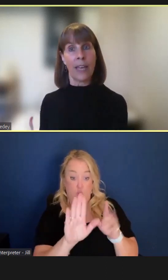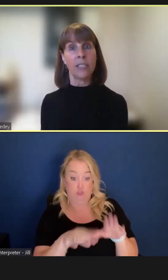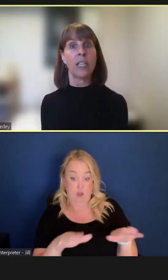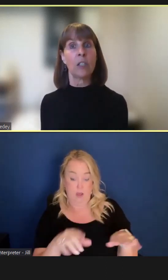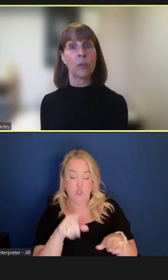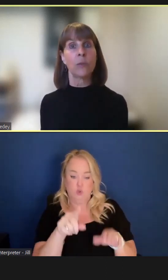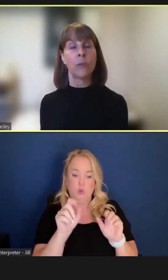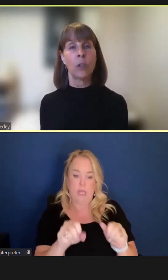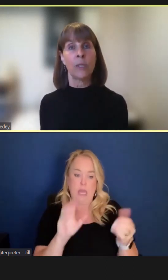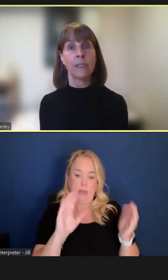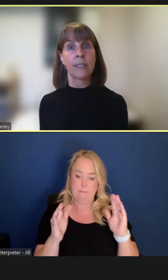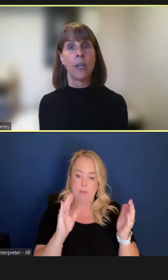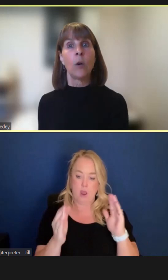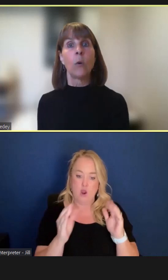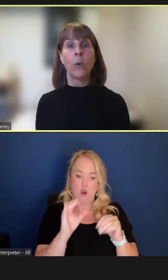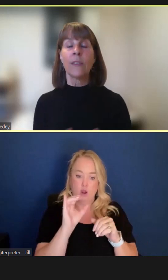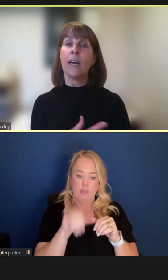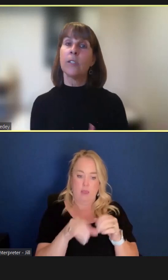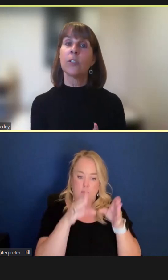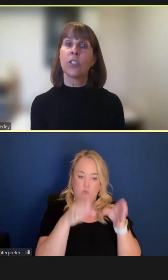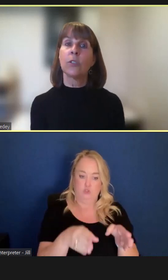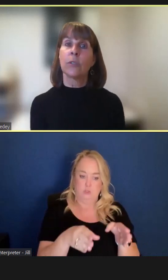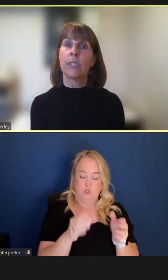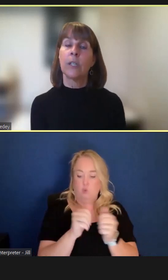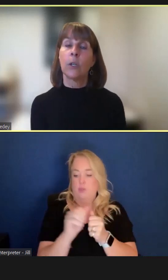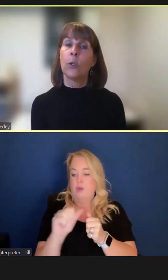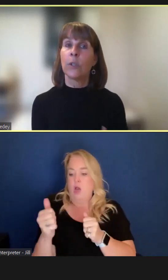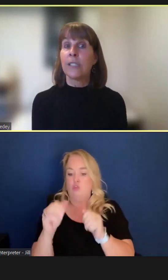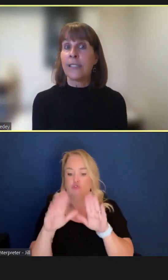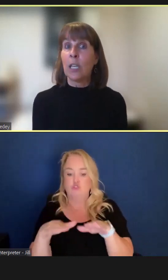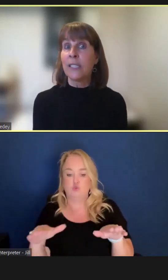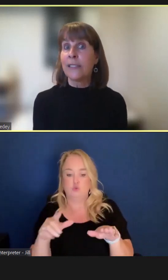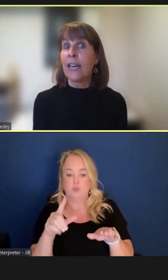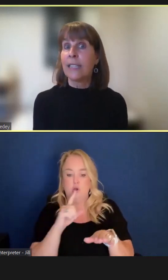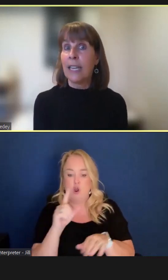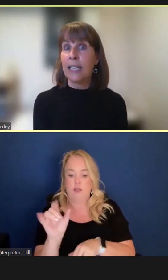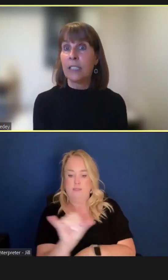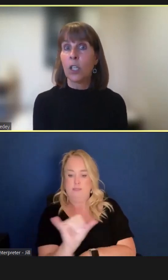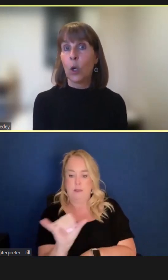child's performance with other children who were the same exact age who were